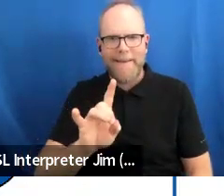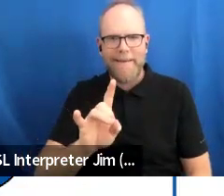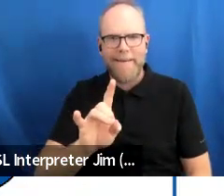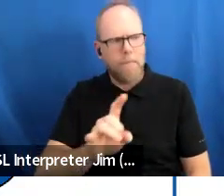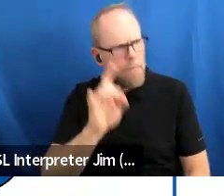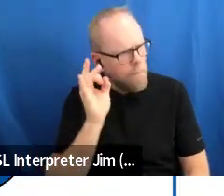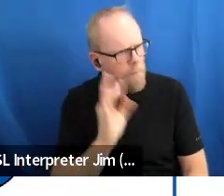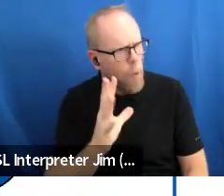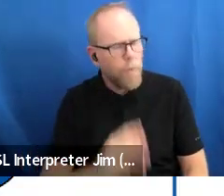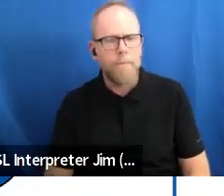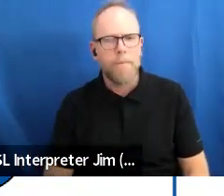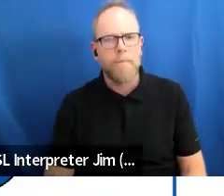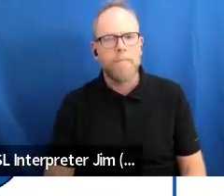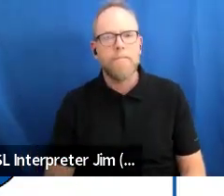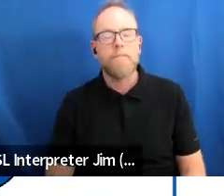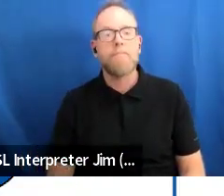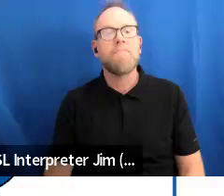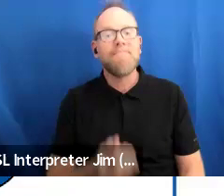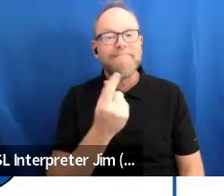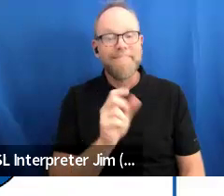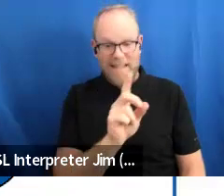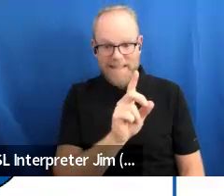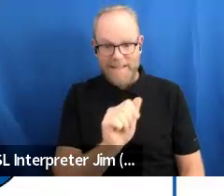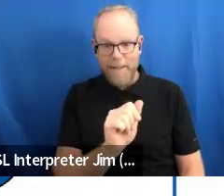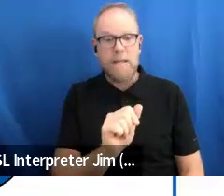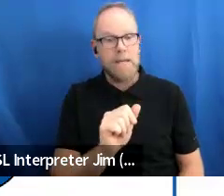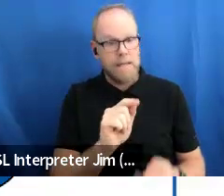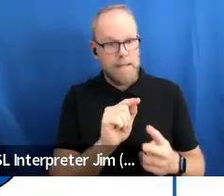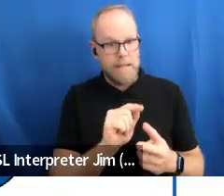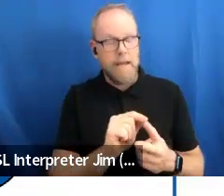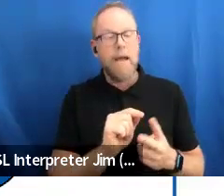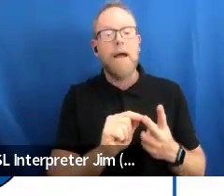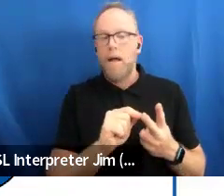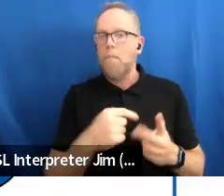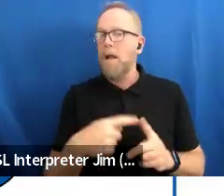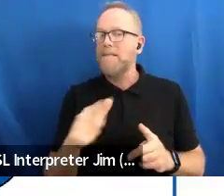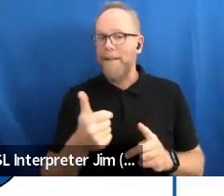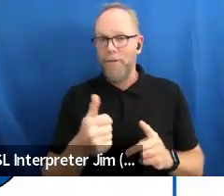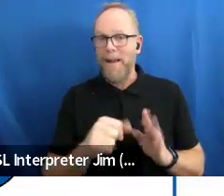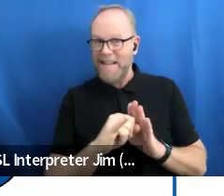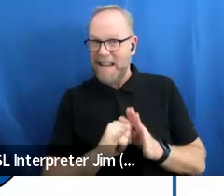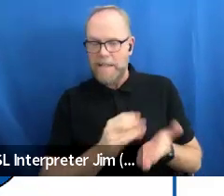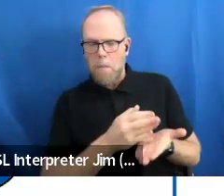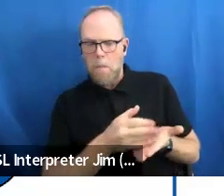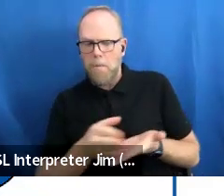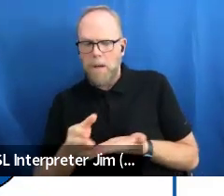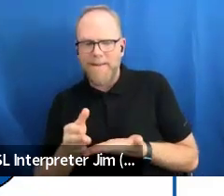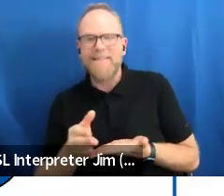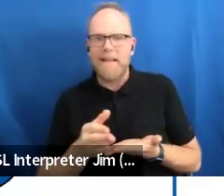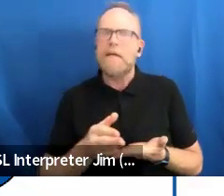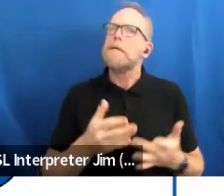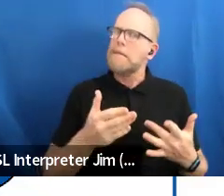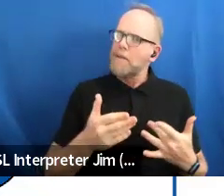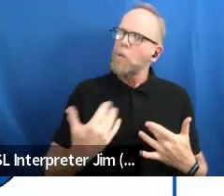And disability and other marginalized identities can lead to being more susceptible to larger